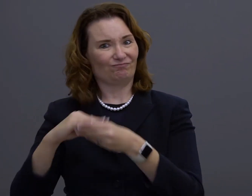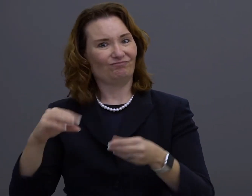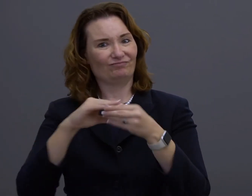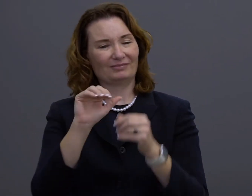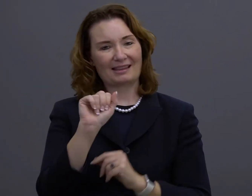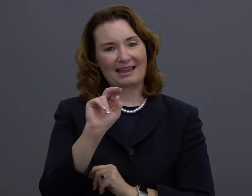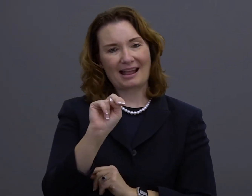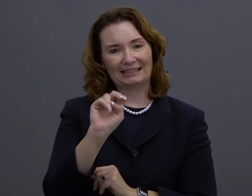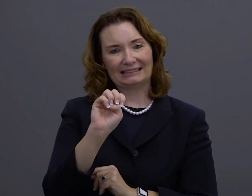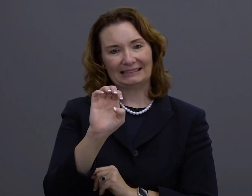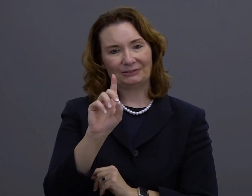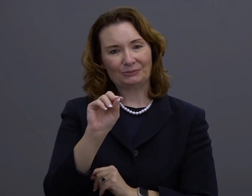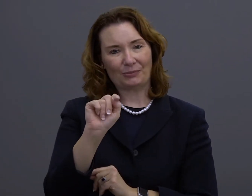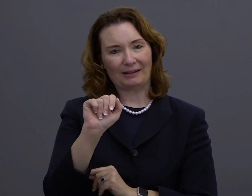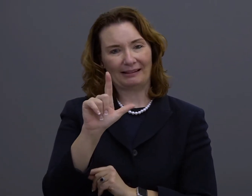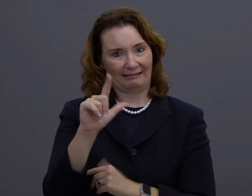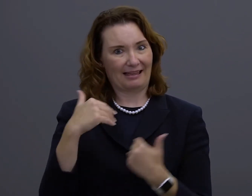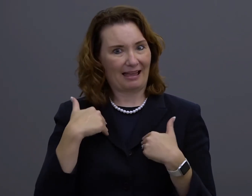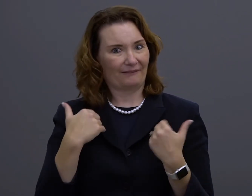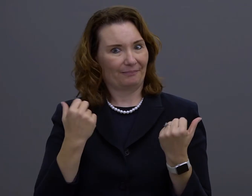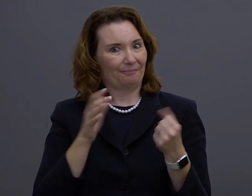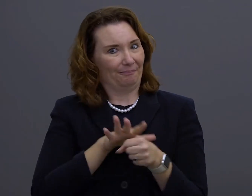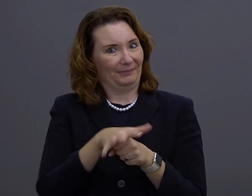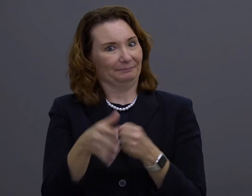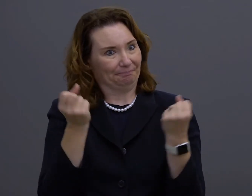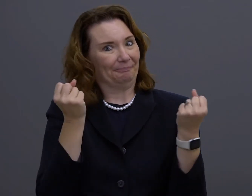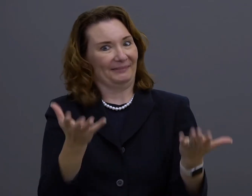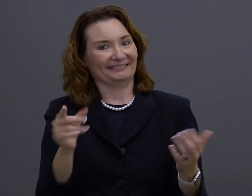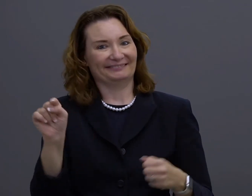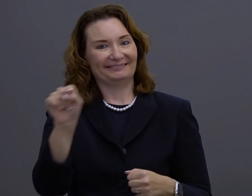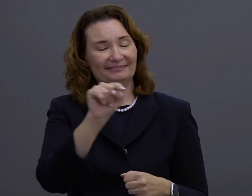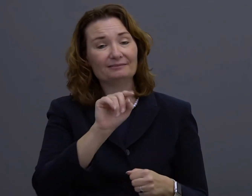which has been done in an anecdotal fashion.